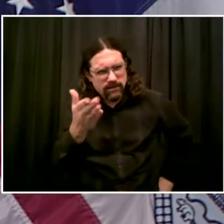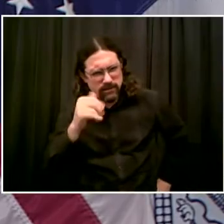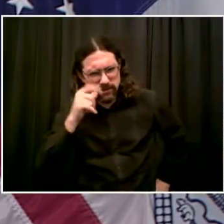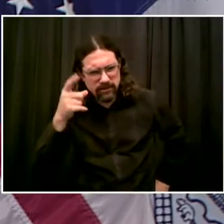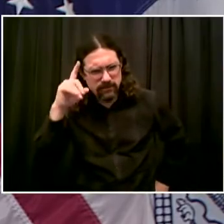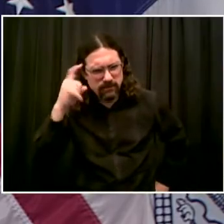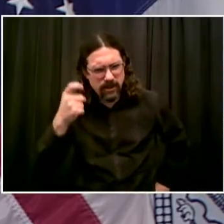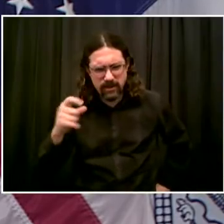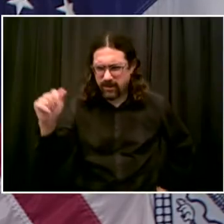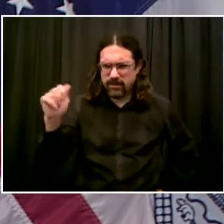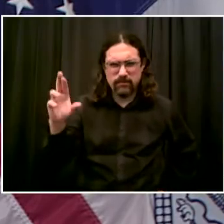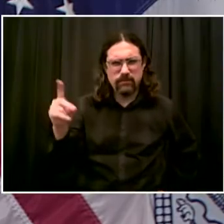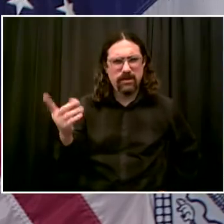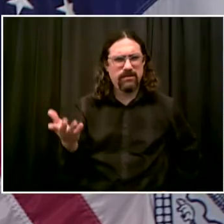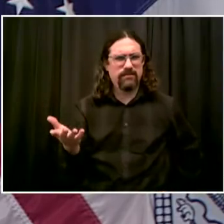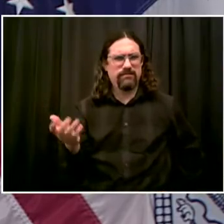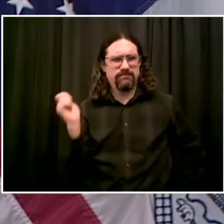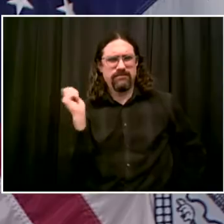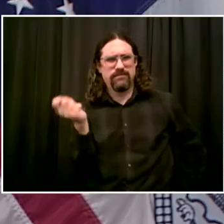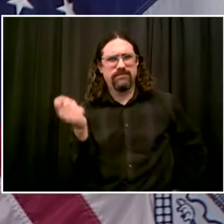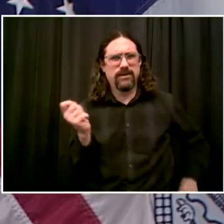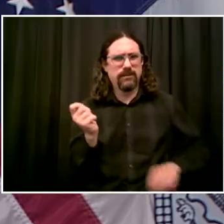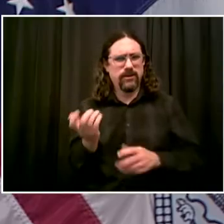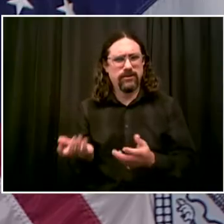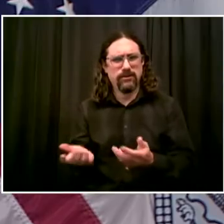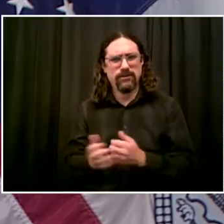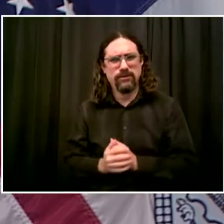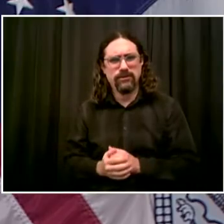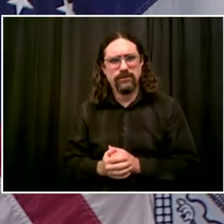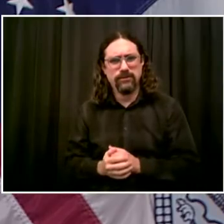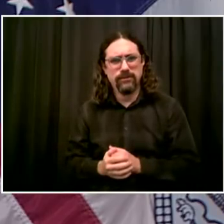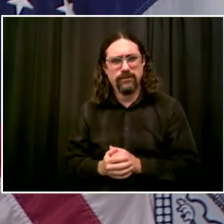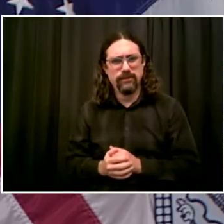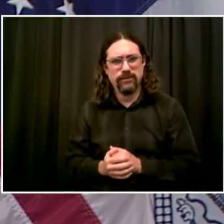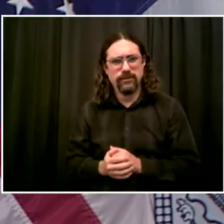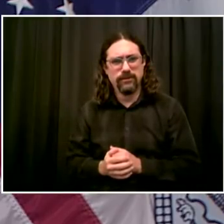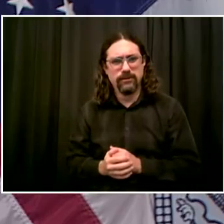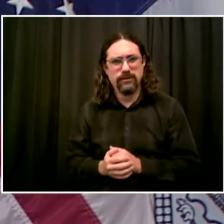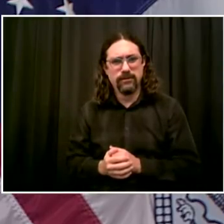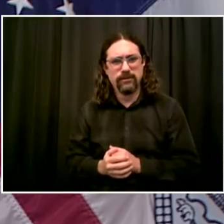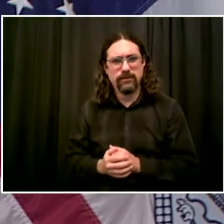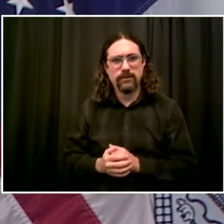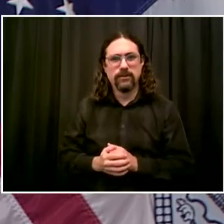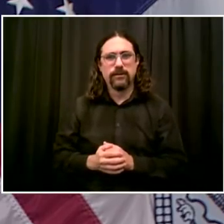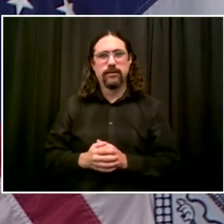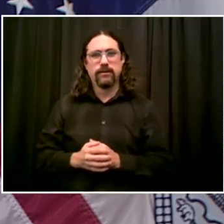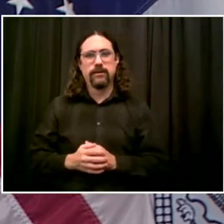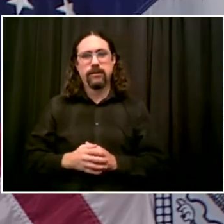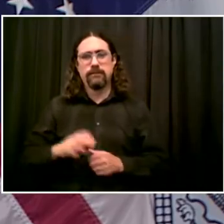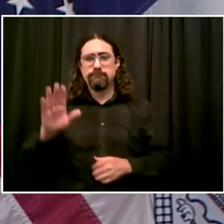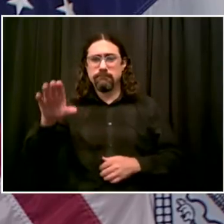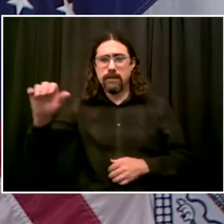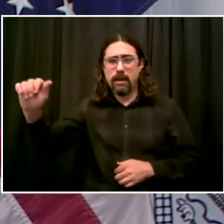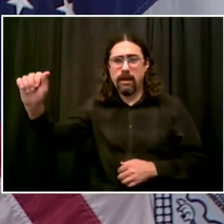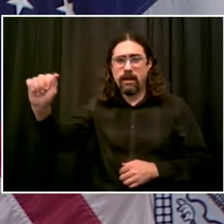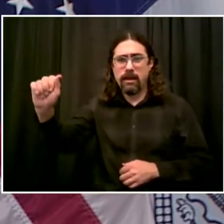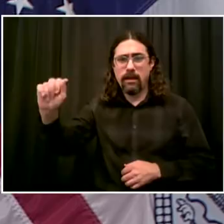THE BRONX. I WILL NOT COUNT THAT AS A QUESTION AND